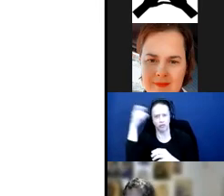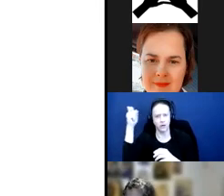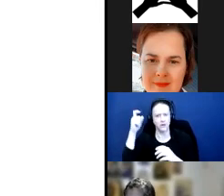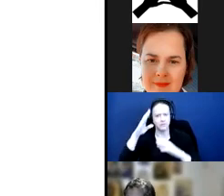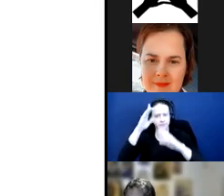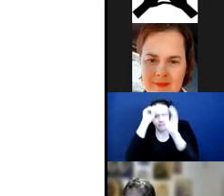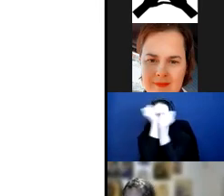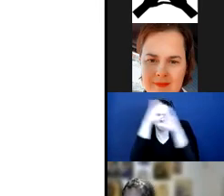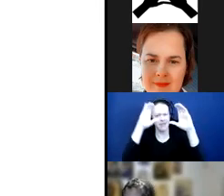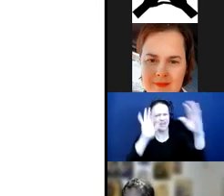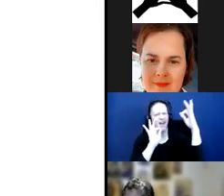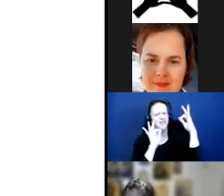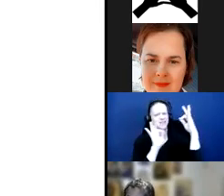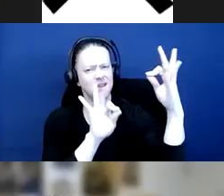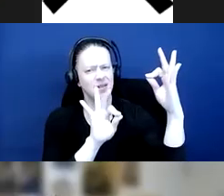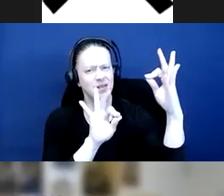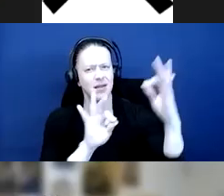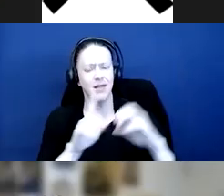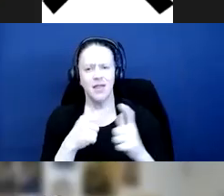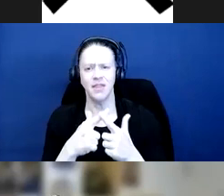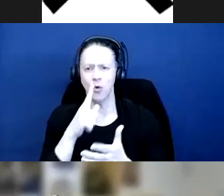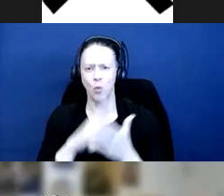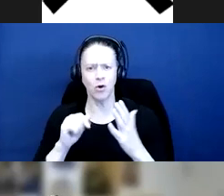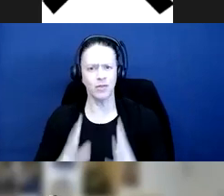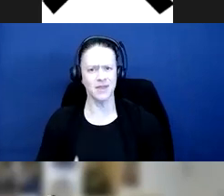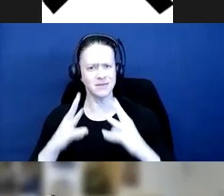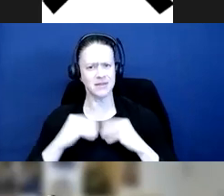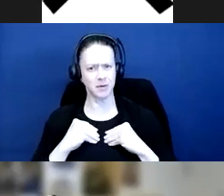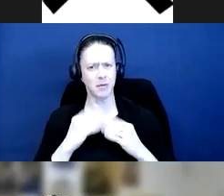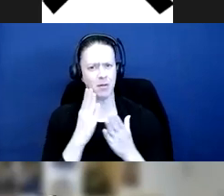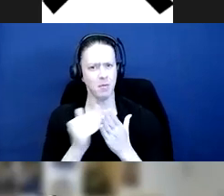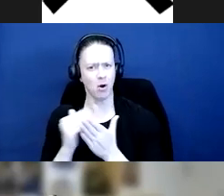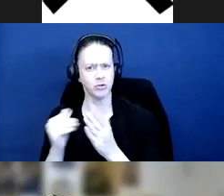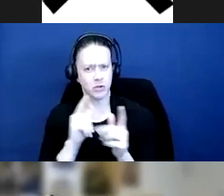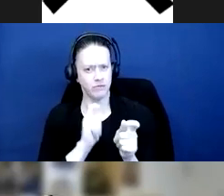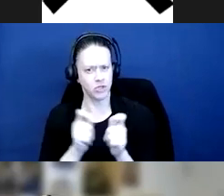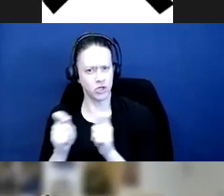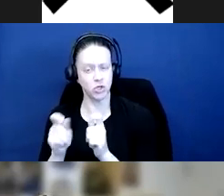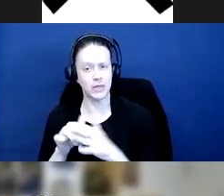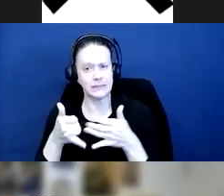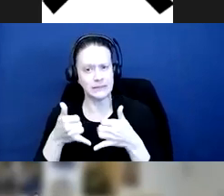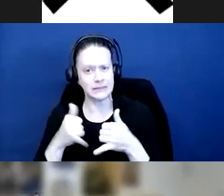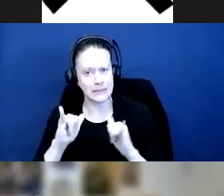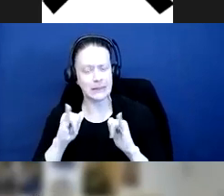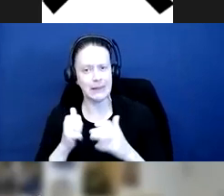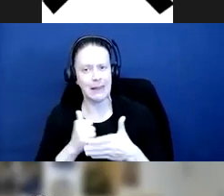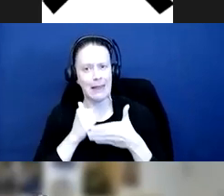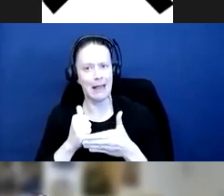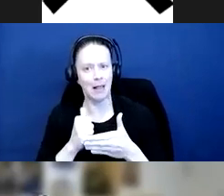what are the acceptable pieces of change, that still will help move the conversation forward